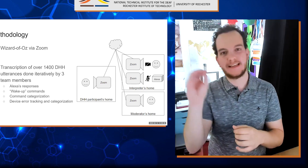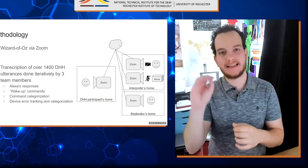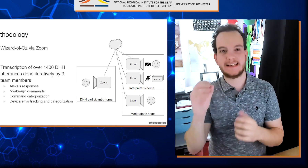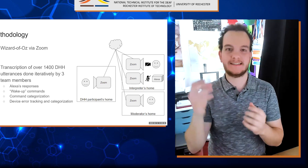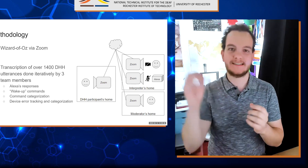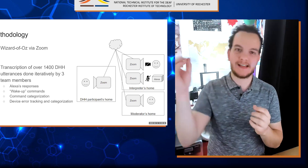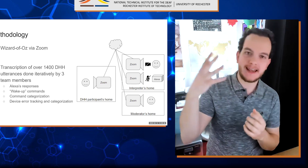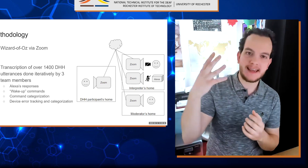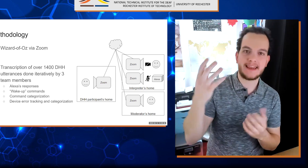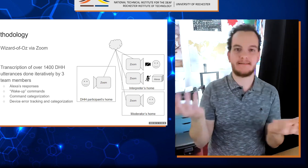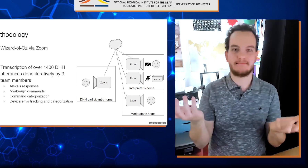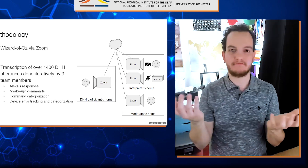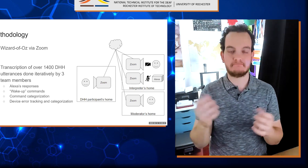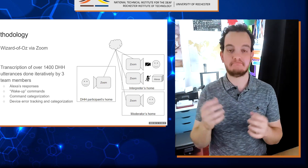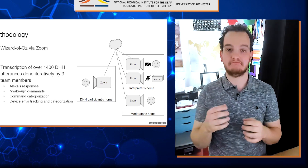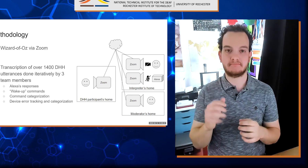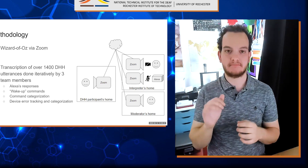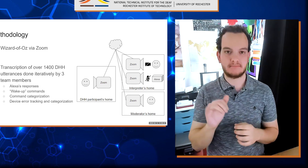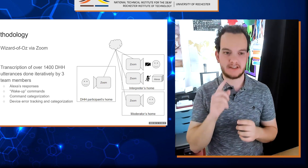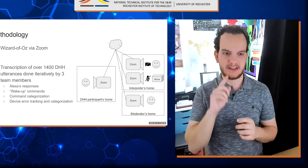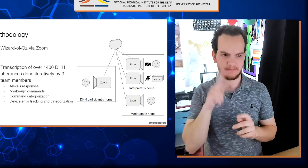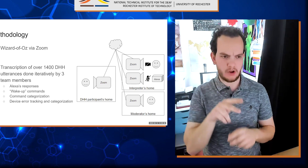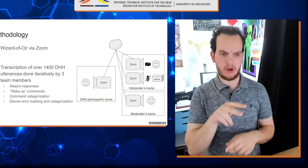and then Alexa would show it's 80 degrees and sunny.